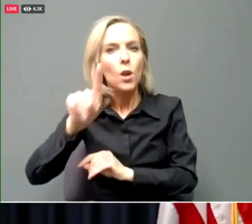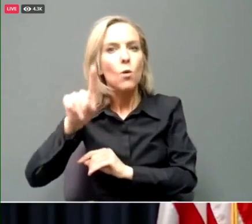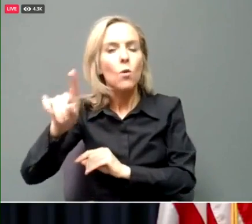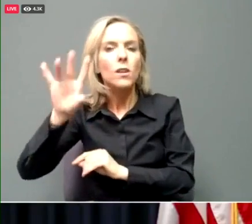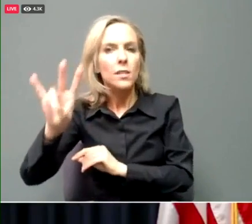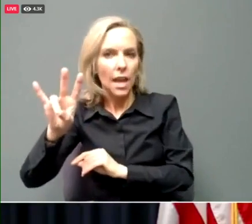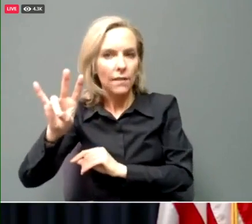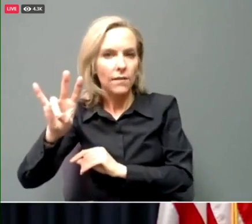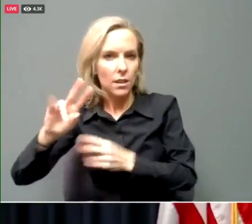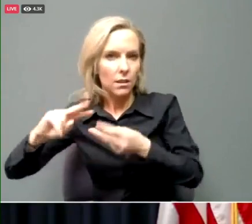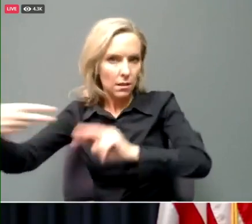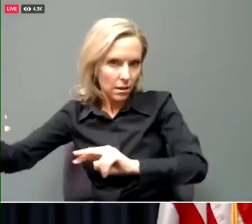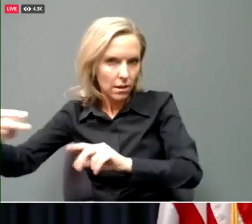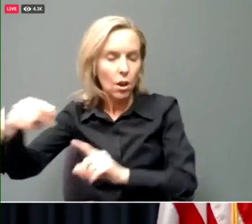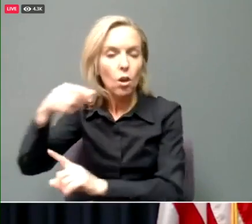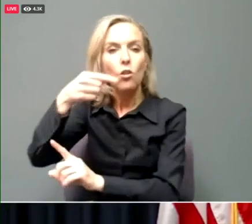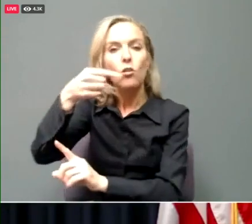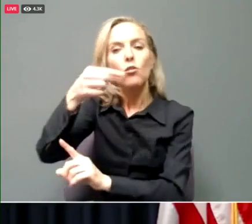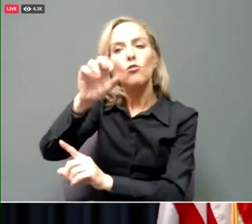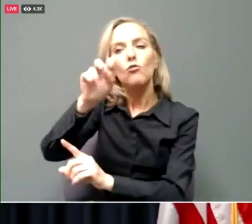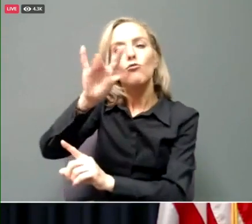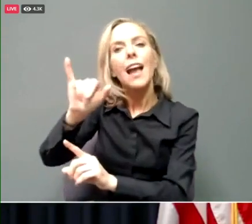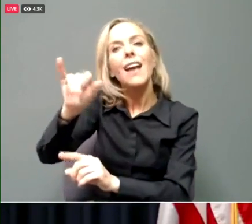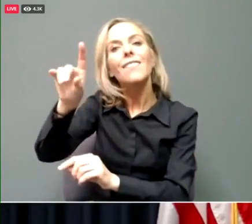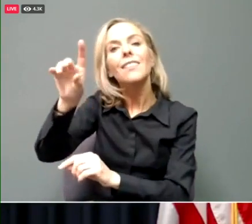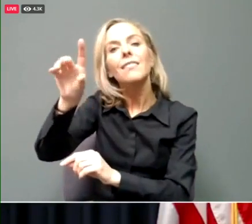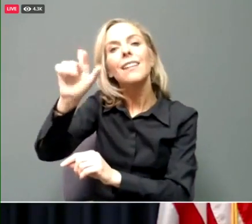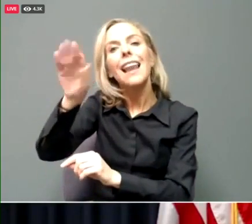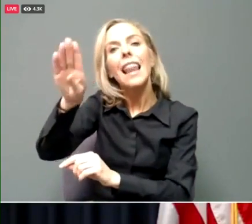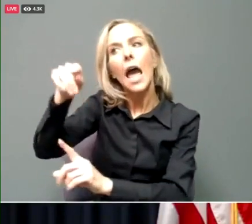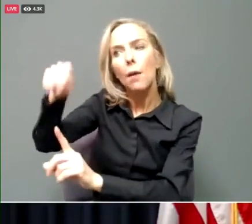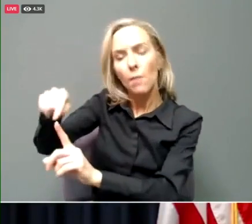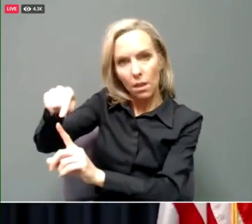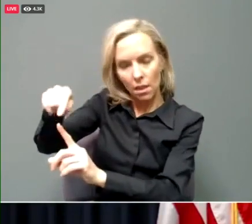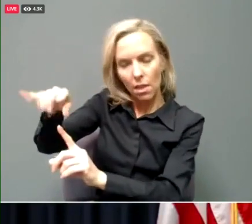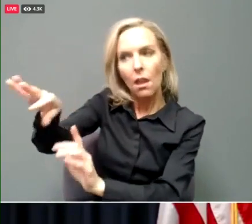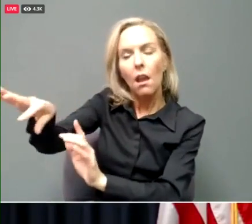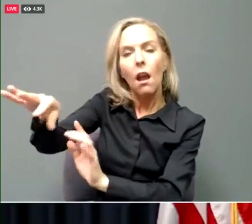diagnostics works with us, as do other labs. And they found that pattern in